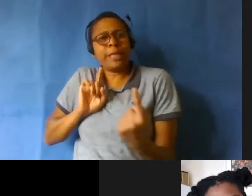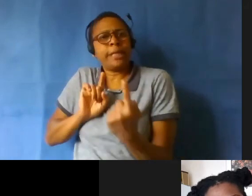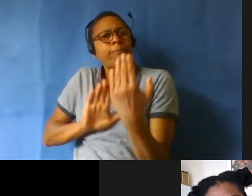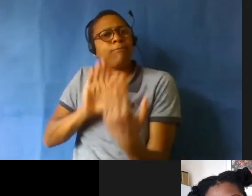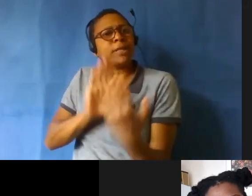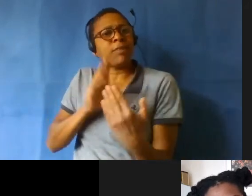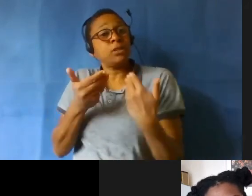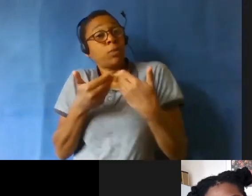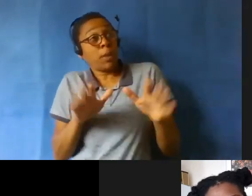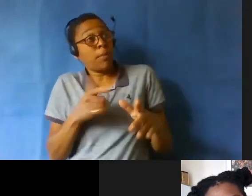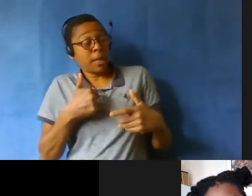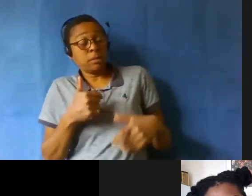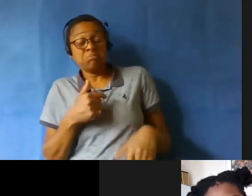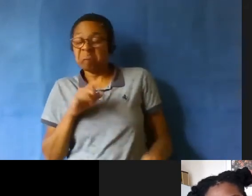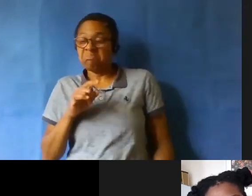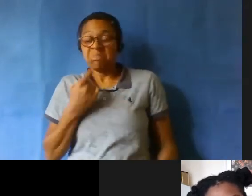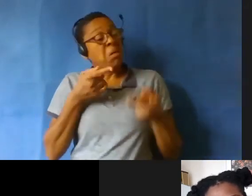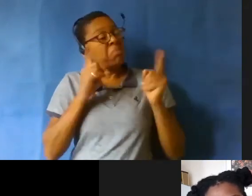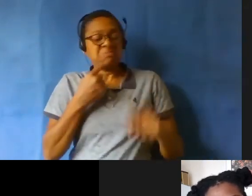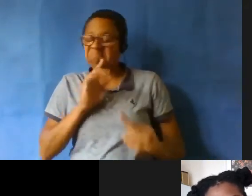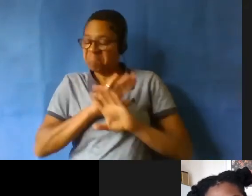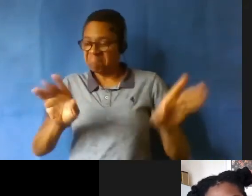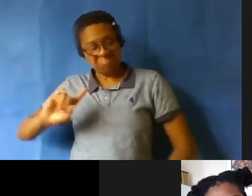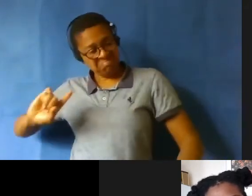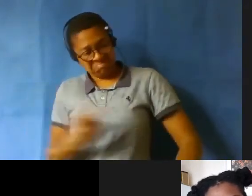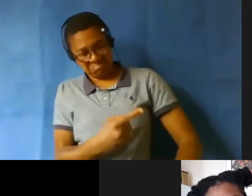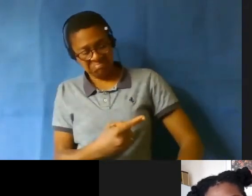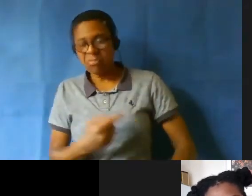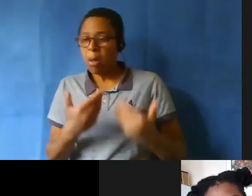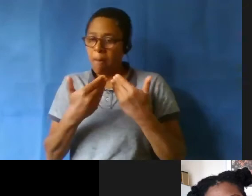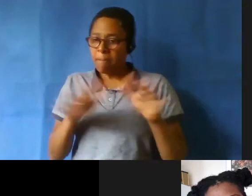and they insisted on from the fact that she would be public facing and of course